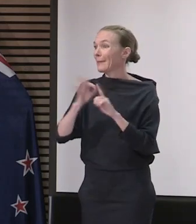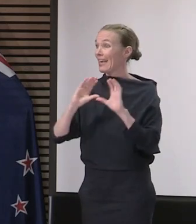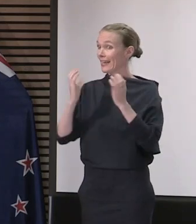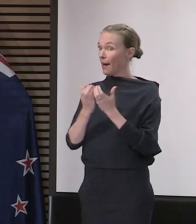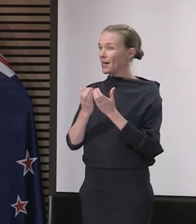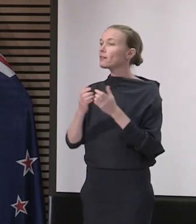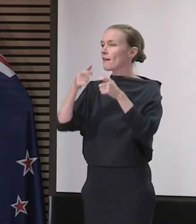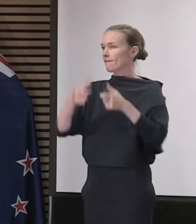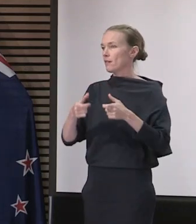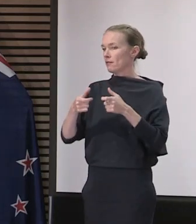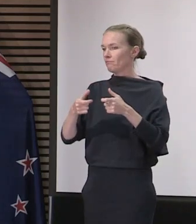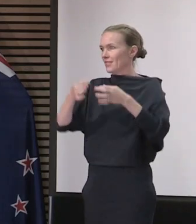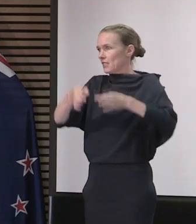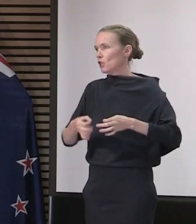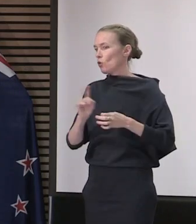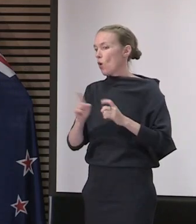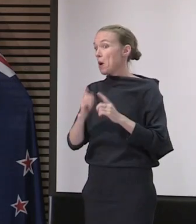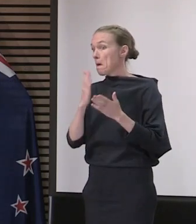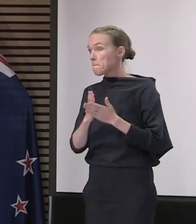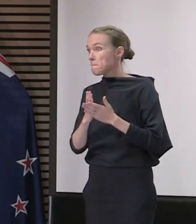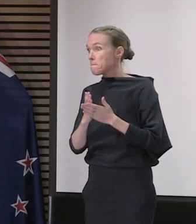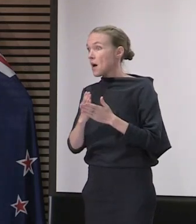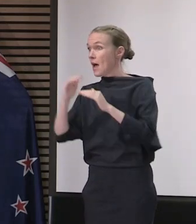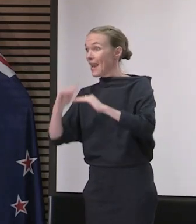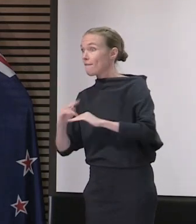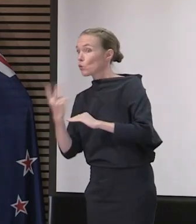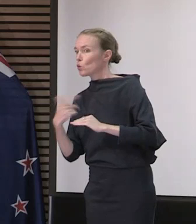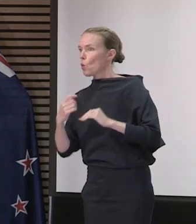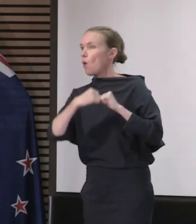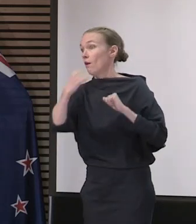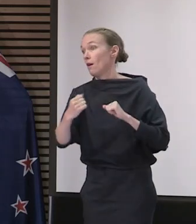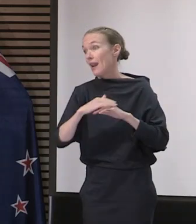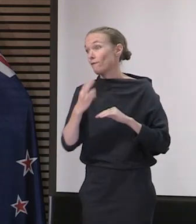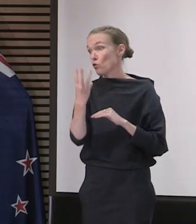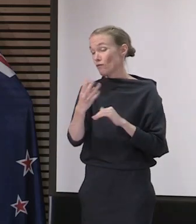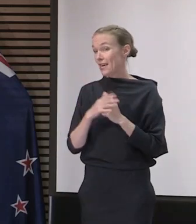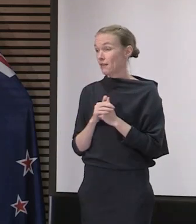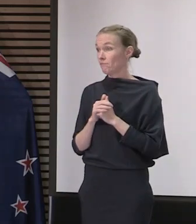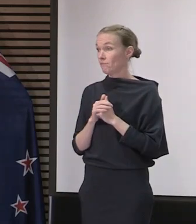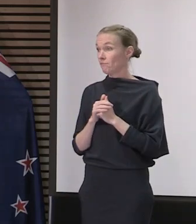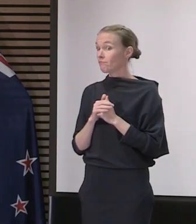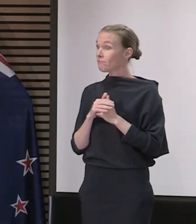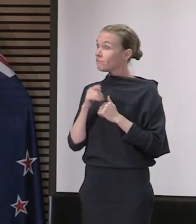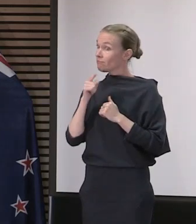about a move to level two, and I think by the Prime Minister and I have been clear that it